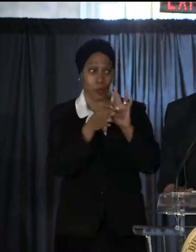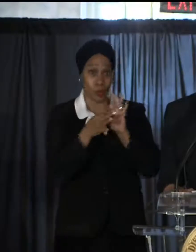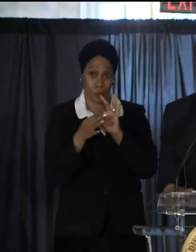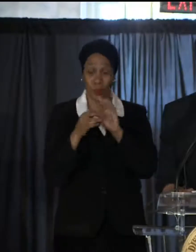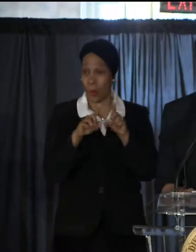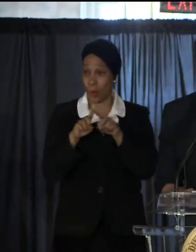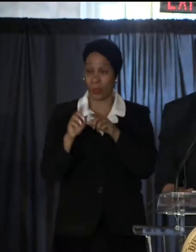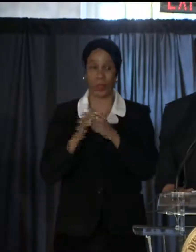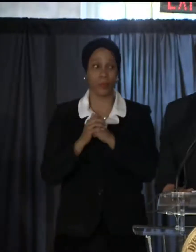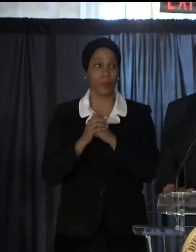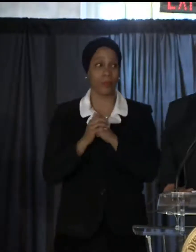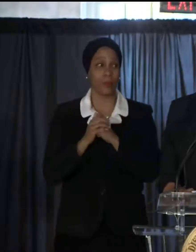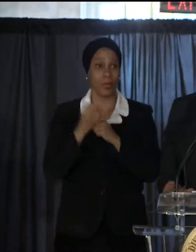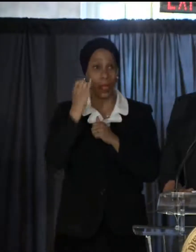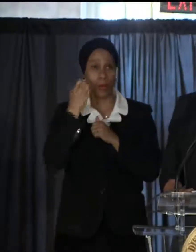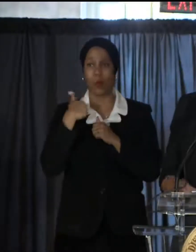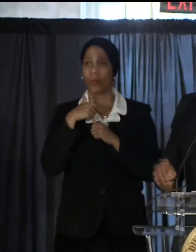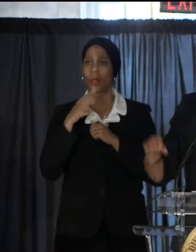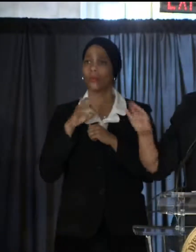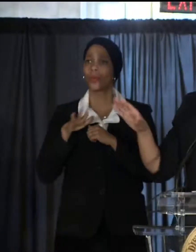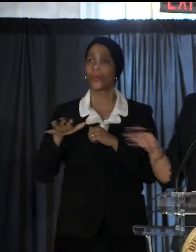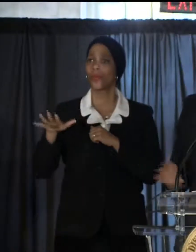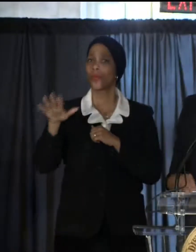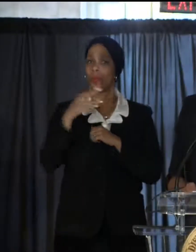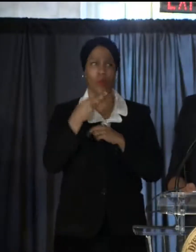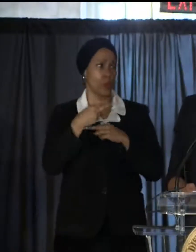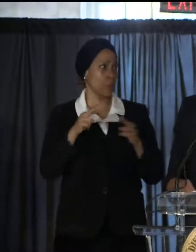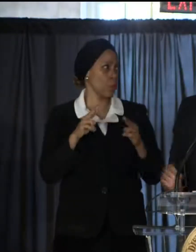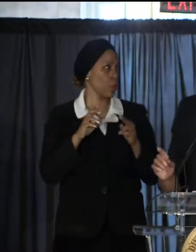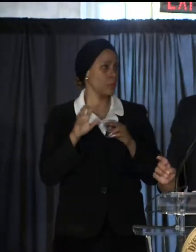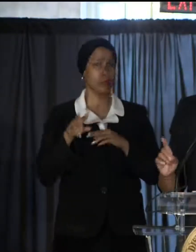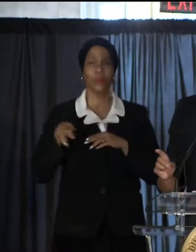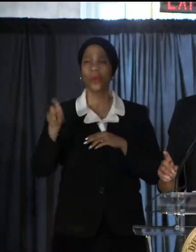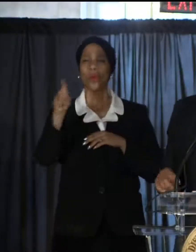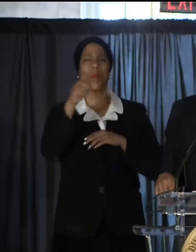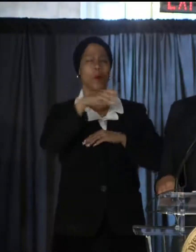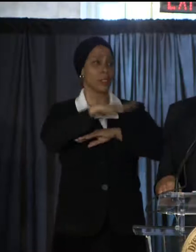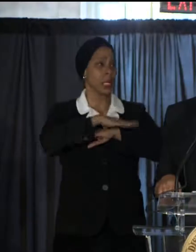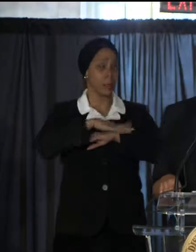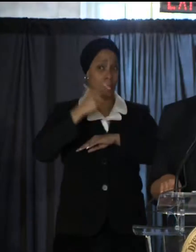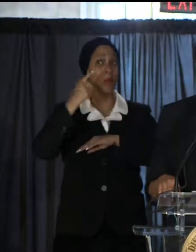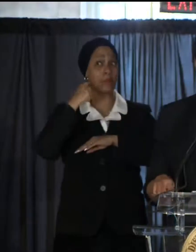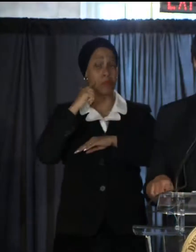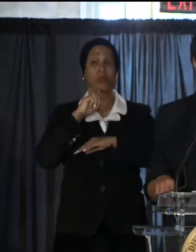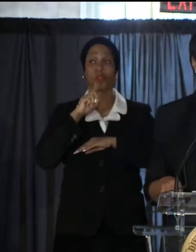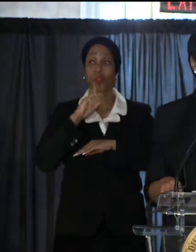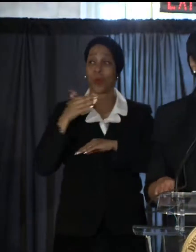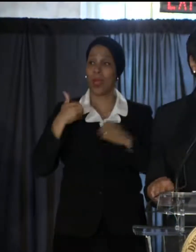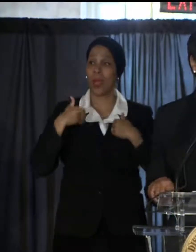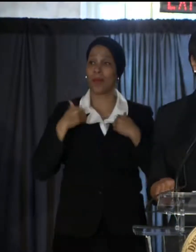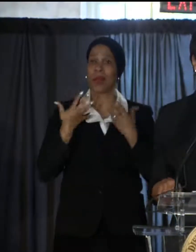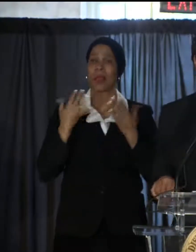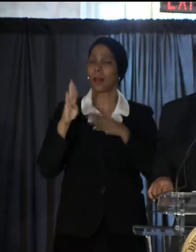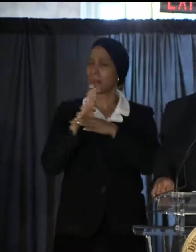JUST IF WE GO AROUND THIS ROOM AROUND ALL OF THESE TABLES I'LL BET THAT WE CAN COME UP WITH A LOT OF THOSE BUSINESS AND